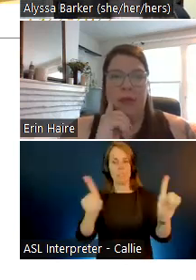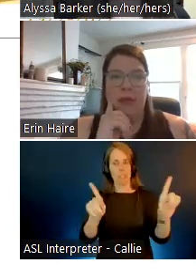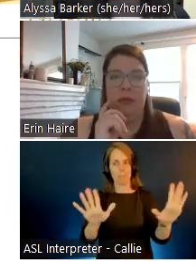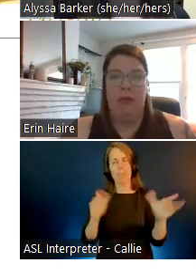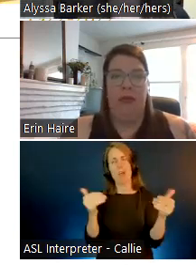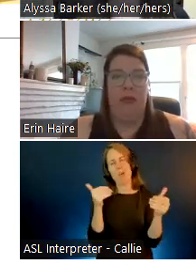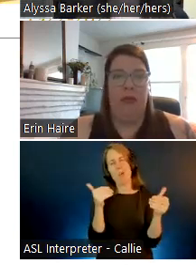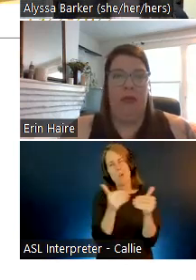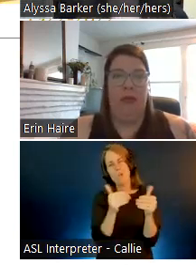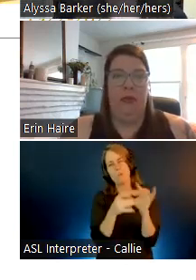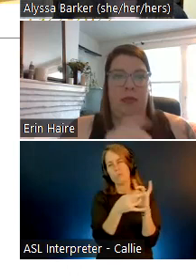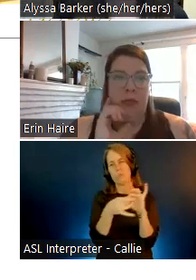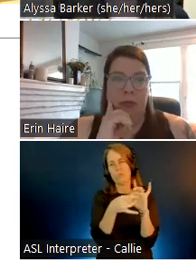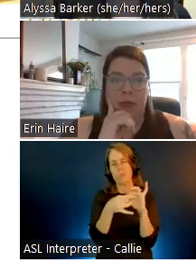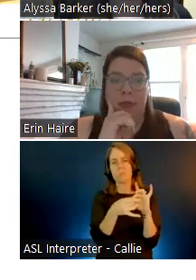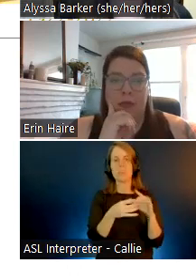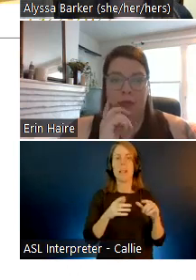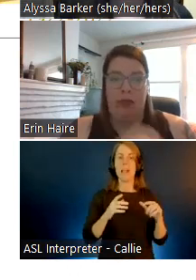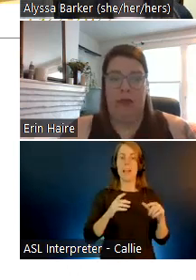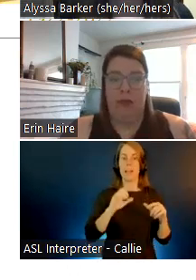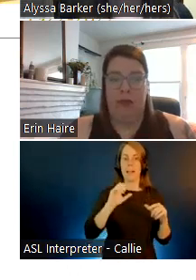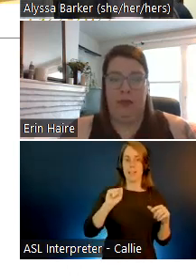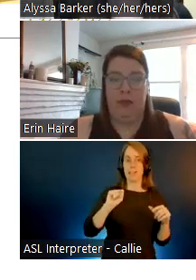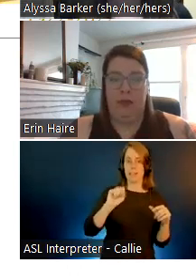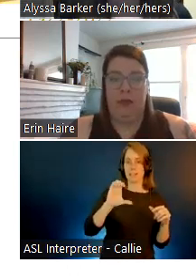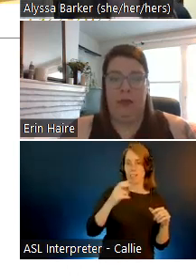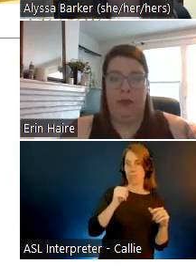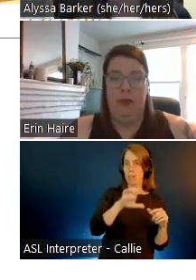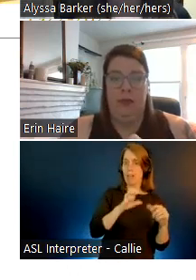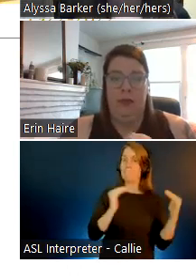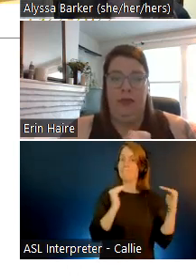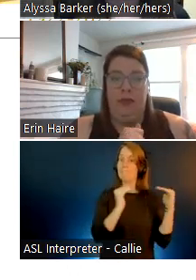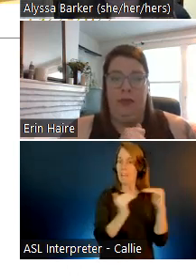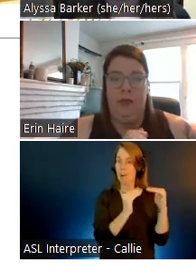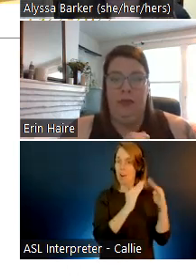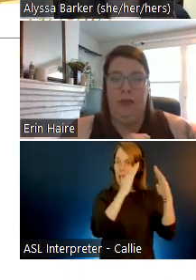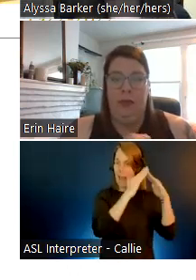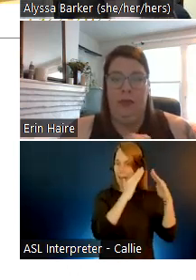assistance program and that means HUD provides this funding annually on a non-competitive basis